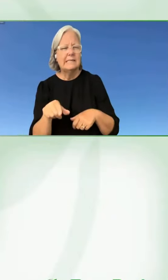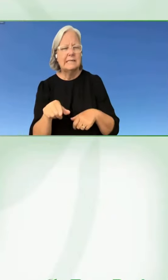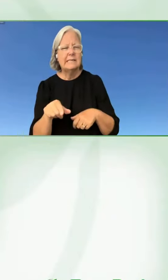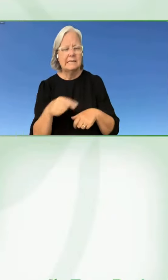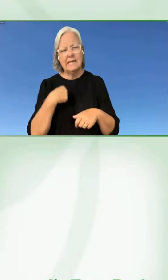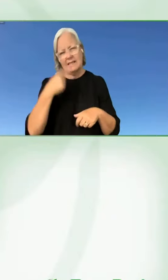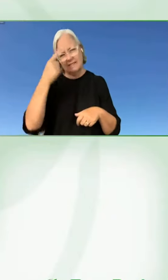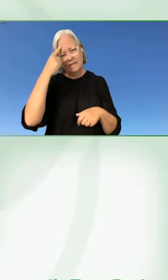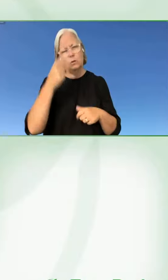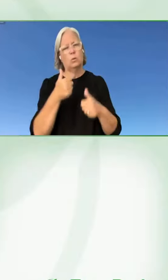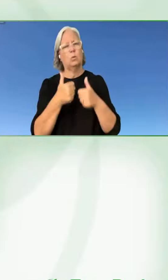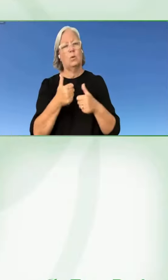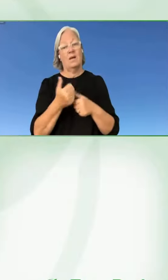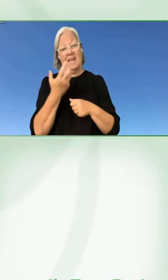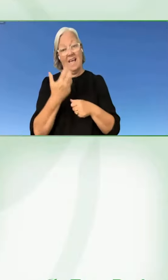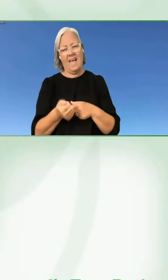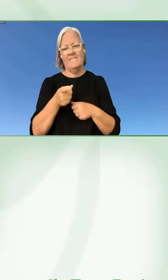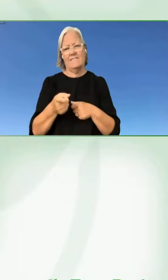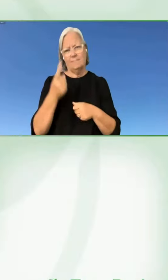How can we try it?